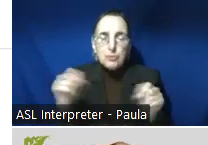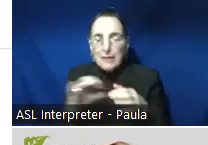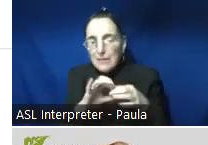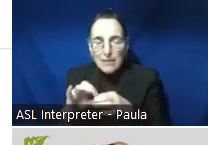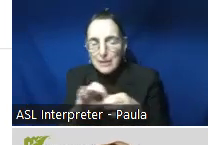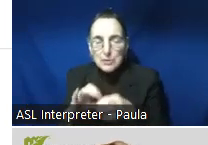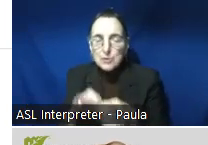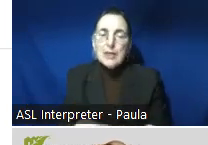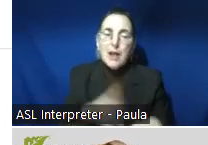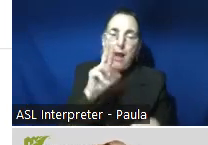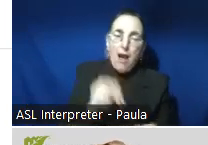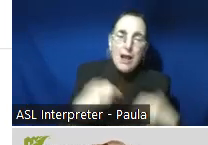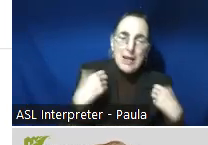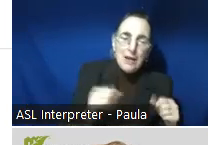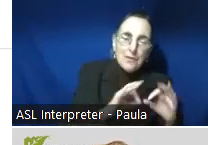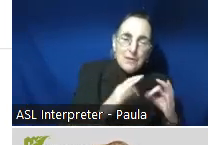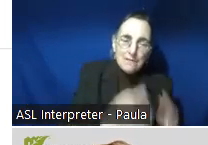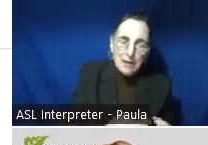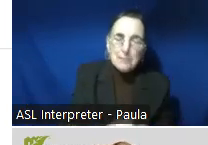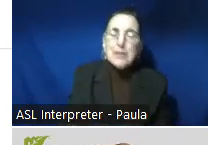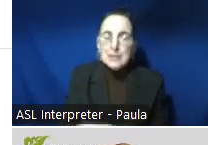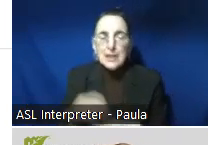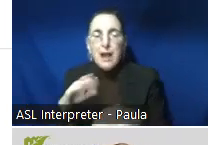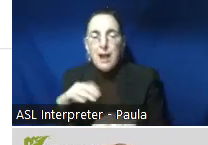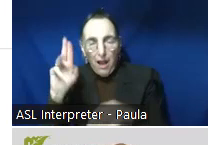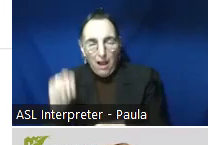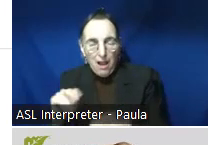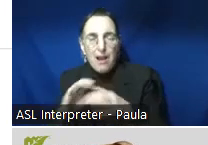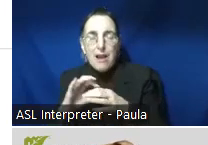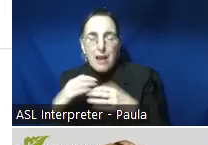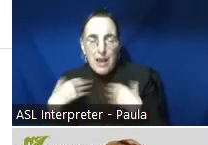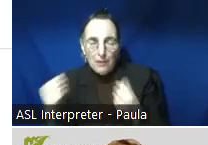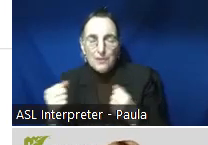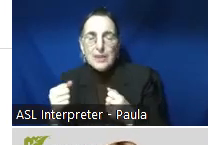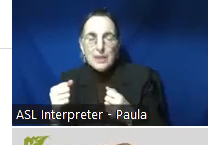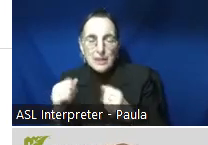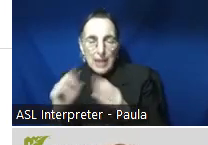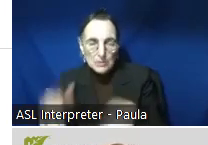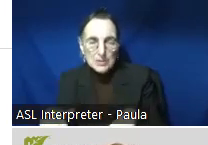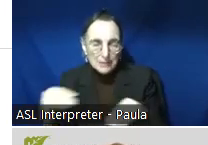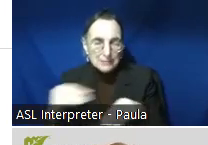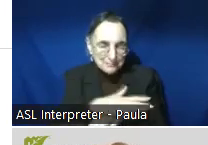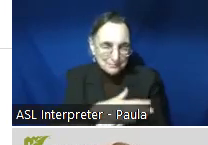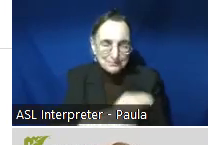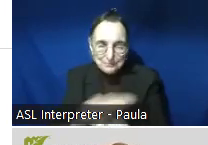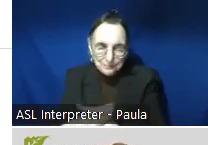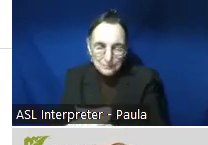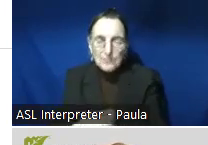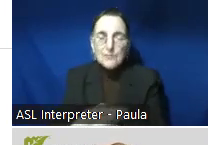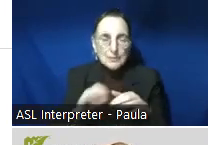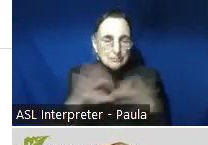Over the past 30+ years, we have endeavoured to align and coordinate resources to create